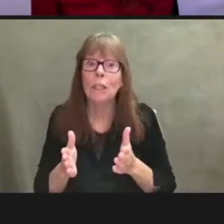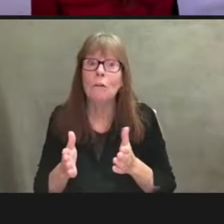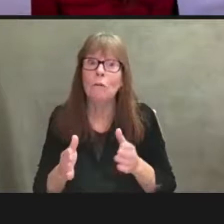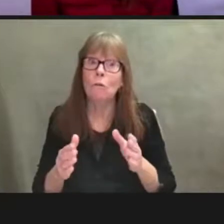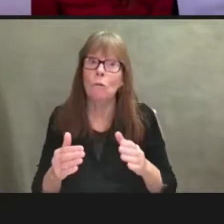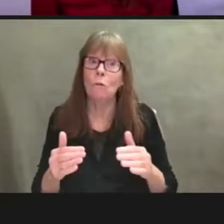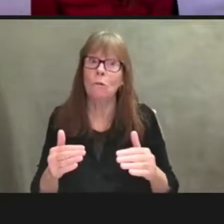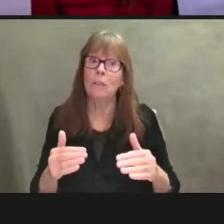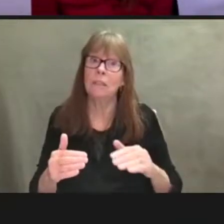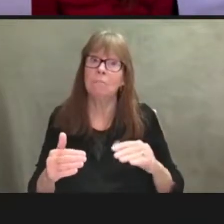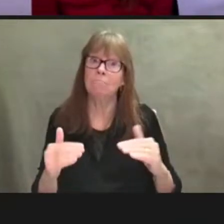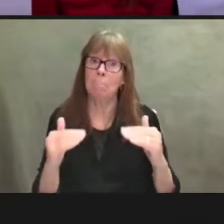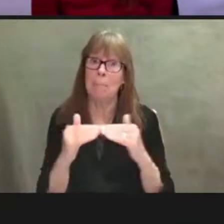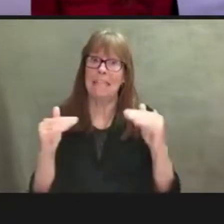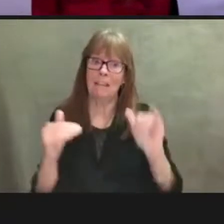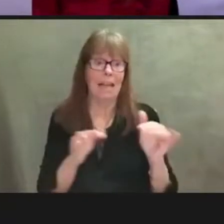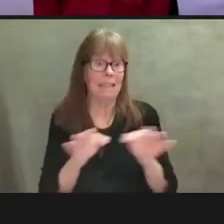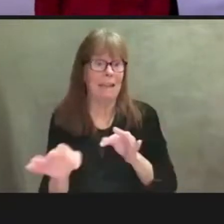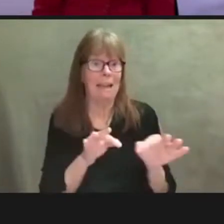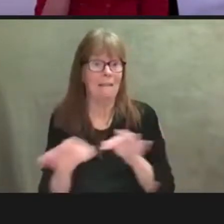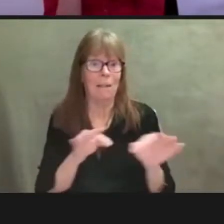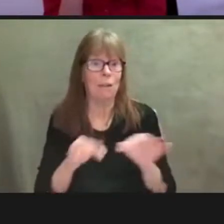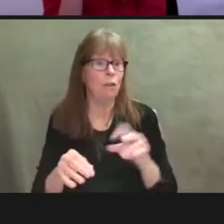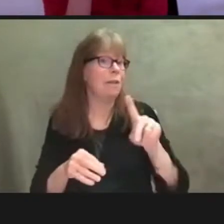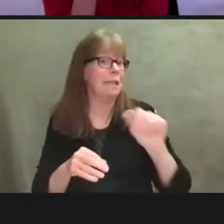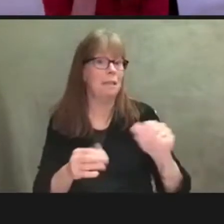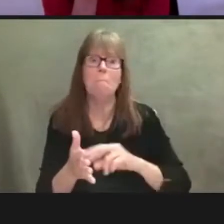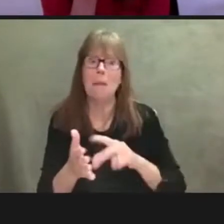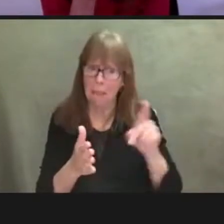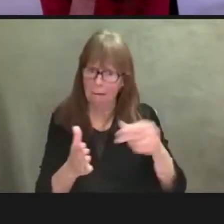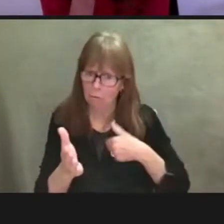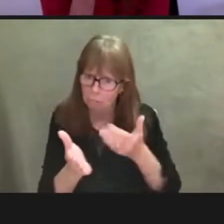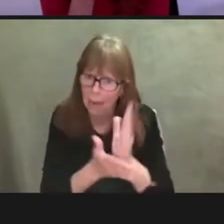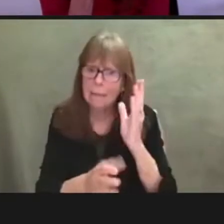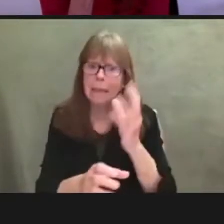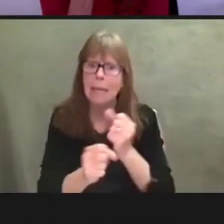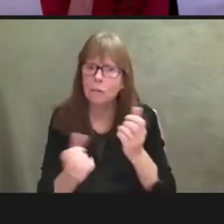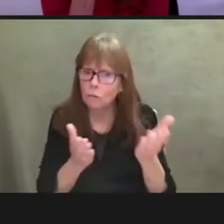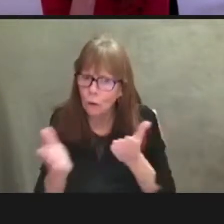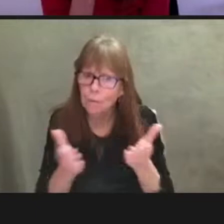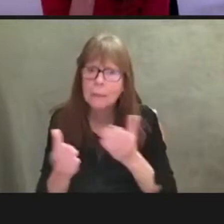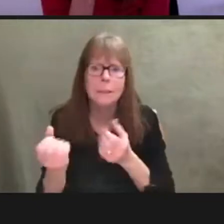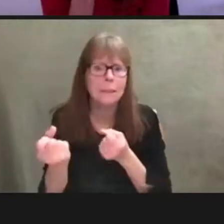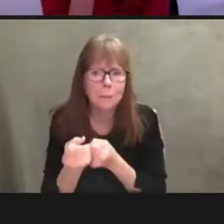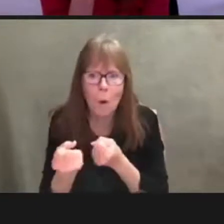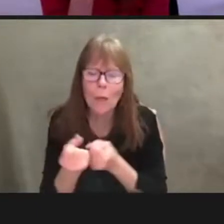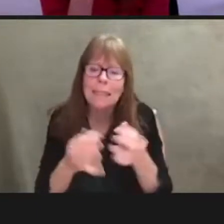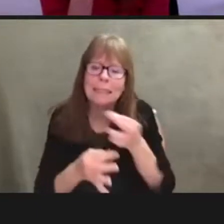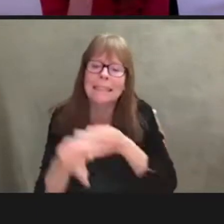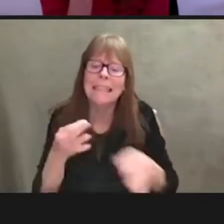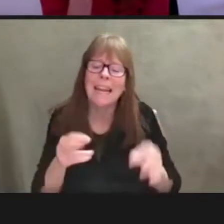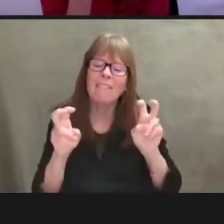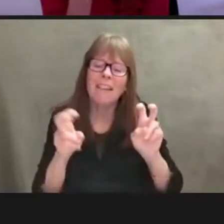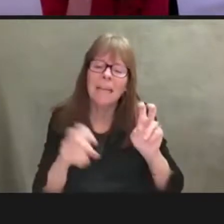of disability is entitled to services and supports, versus a need based-system, and